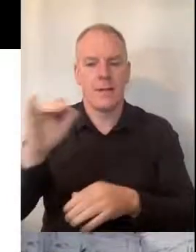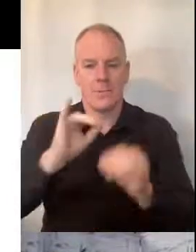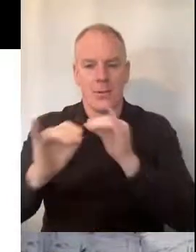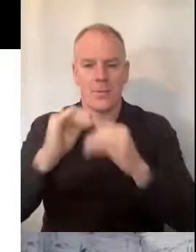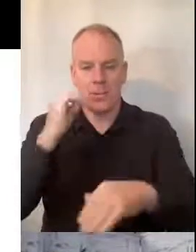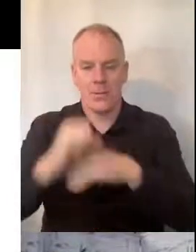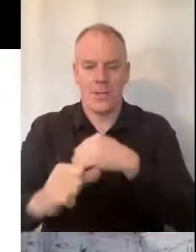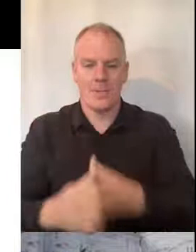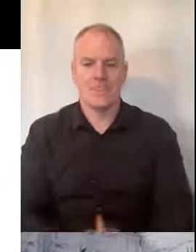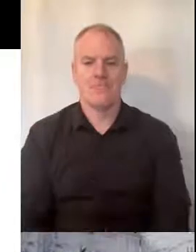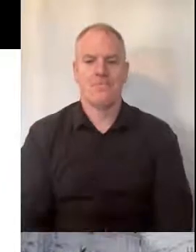Thank you.